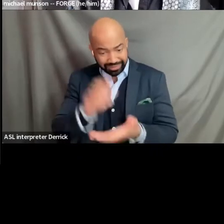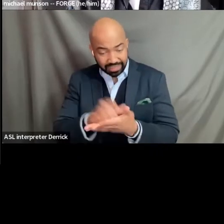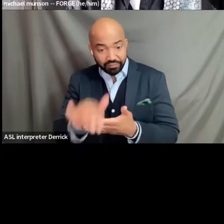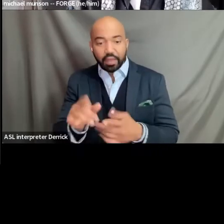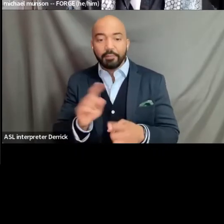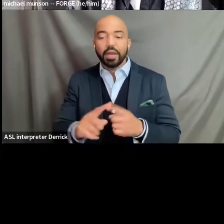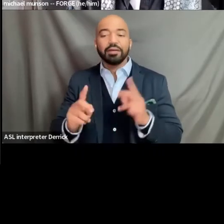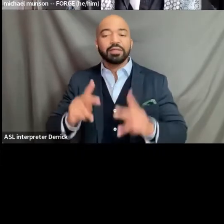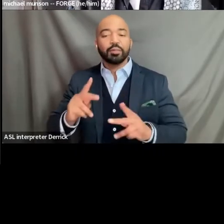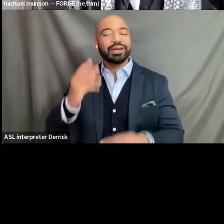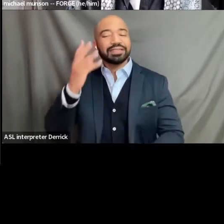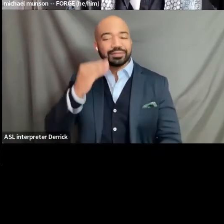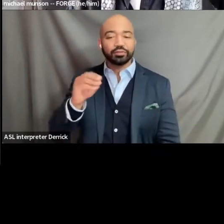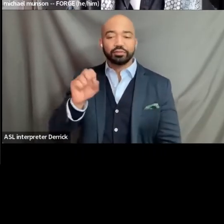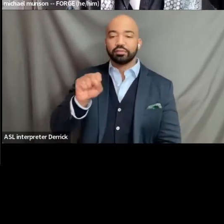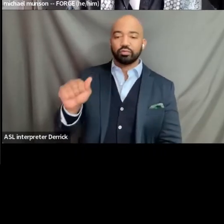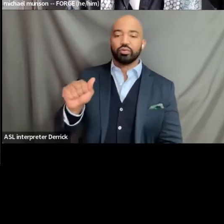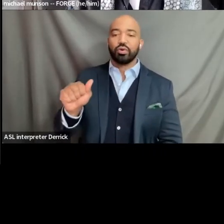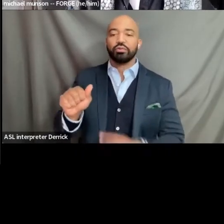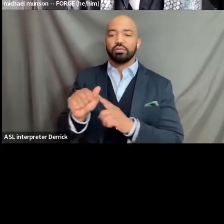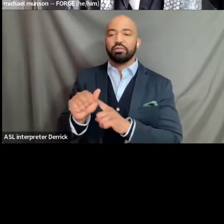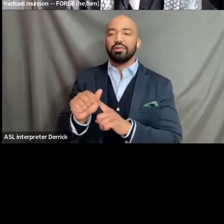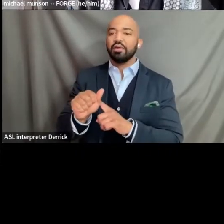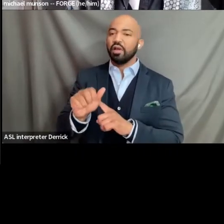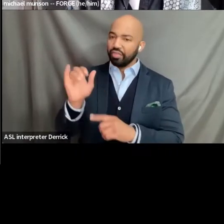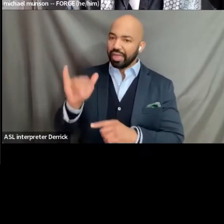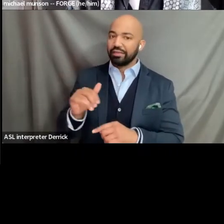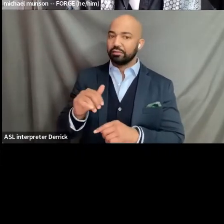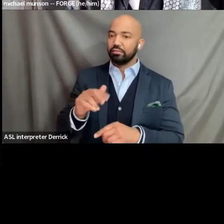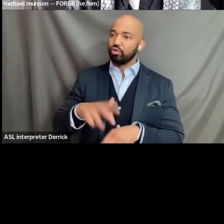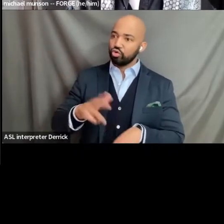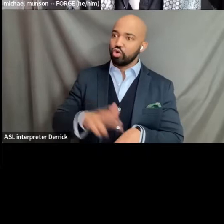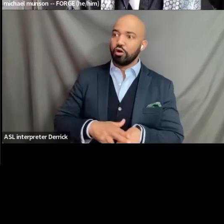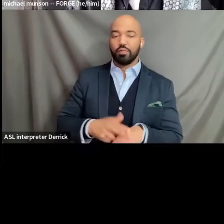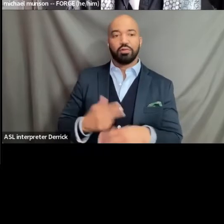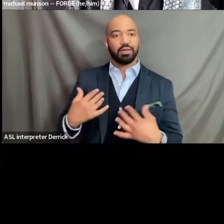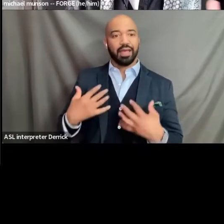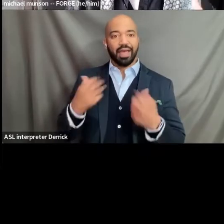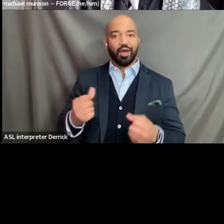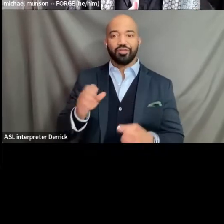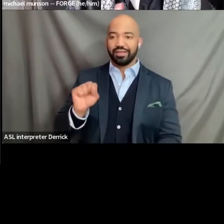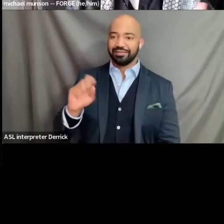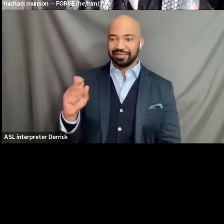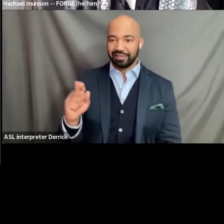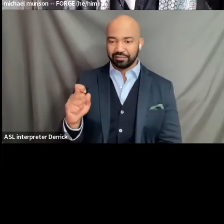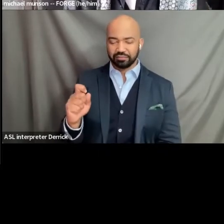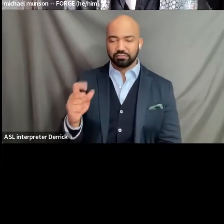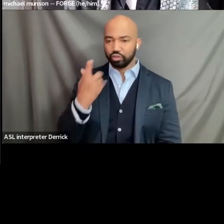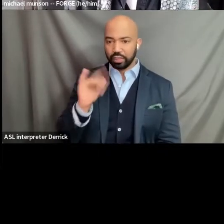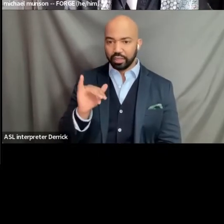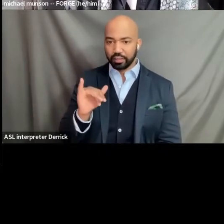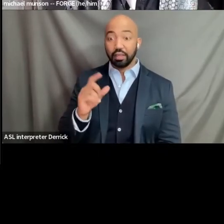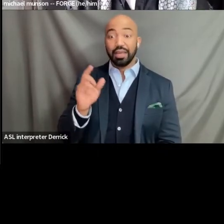think that that is what traditional, normal, healthy sex is. So if we don't disrupt that pattern,